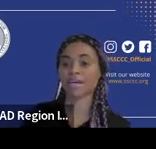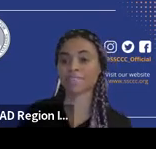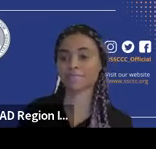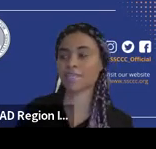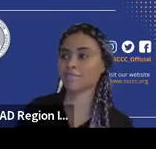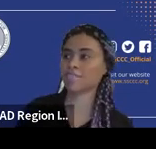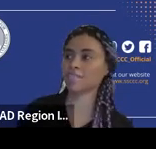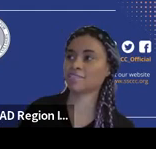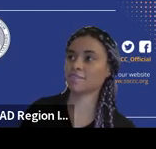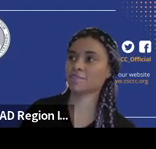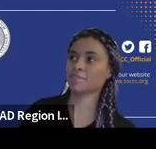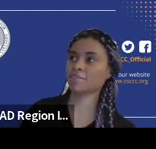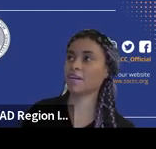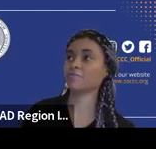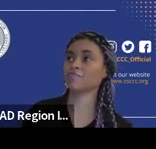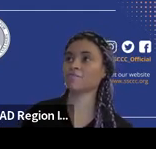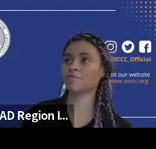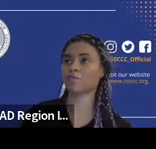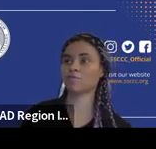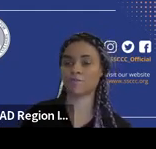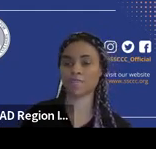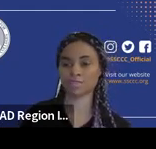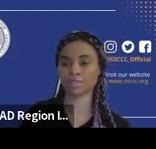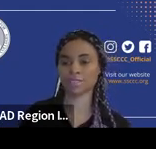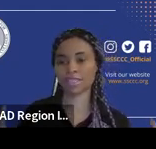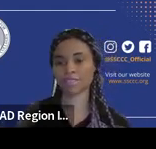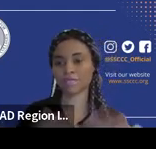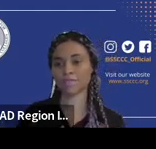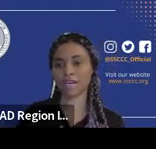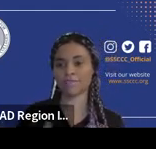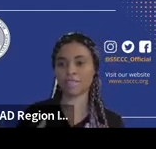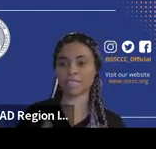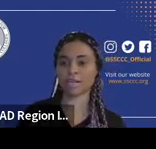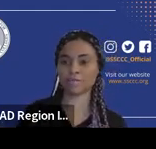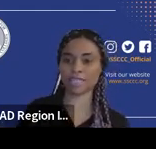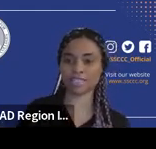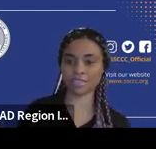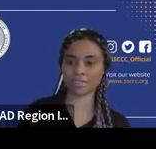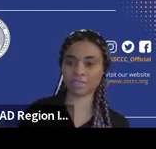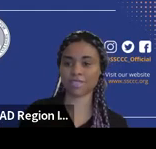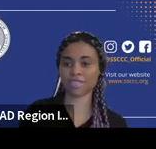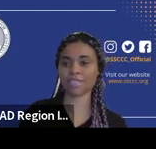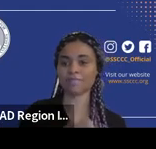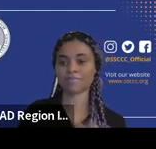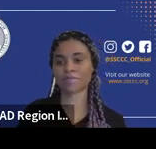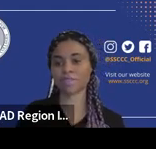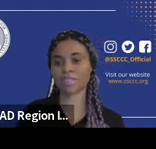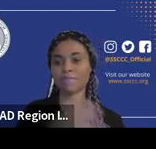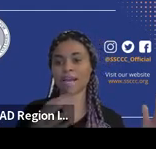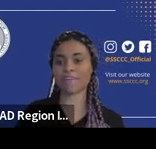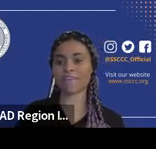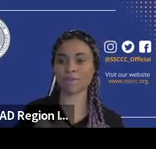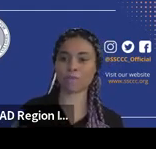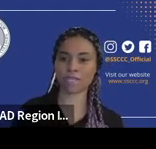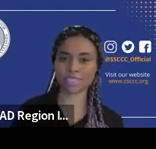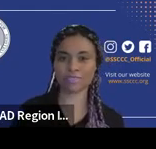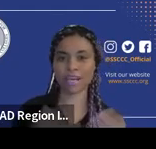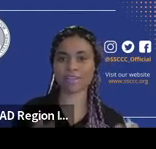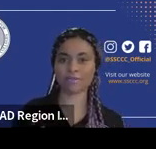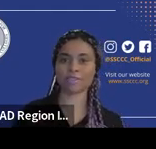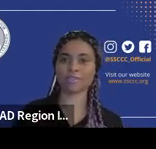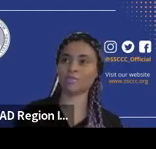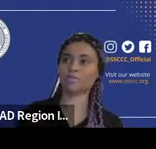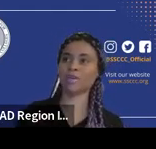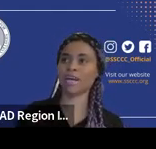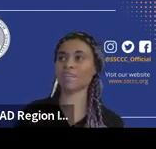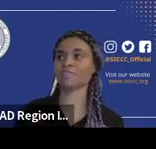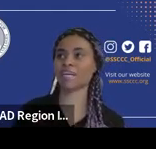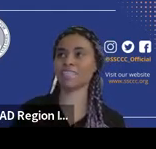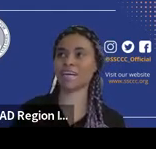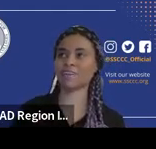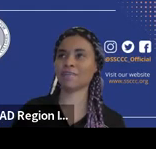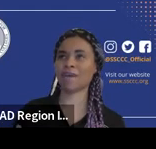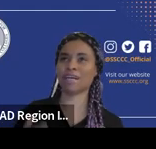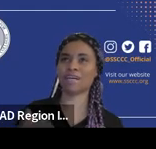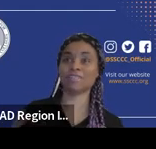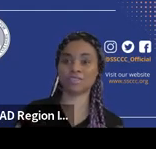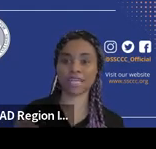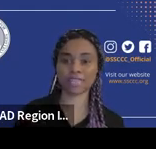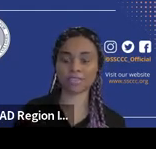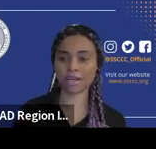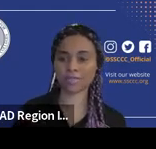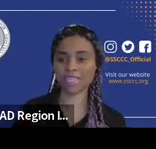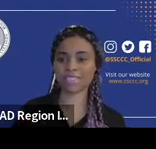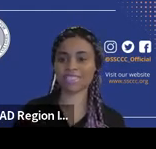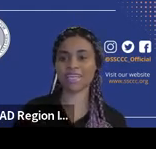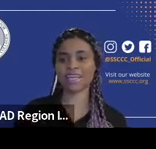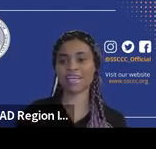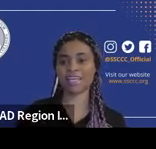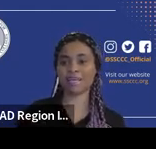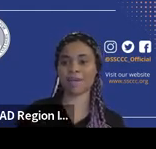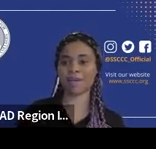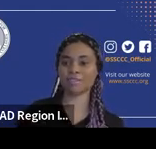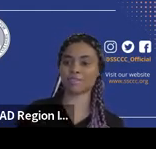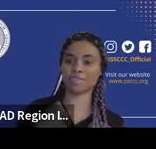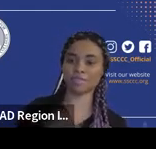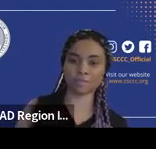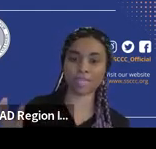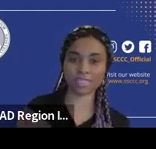Sometimes challenges are also I've seen from professors like, sometimes you have a accommodation or something, and then they might have their own process of how they want you to exercise that, or they might not understand your accommodation and they might want you to give information.